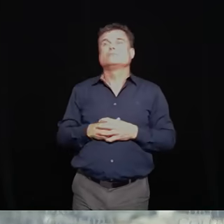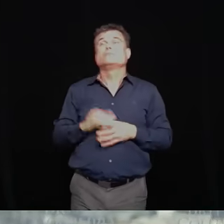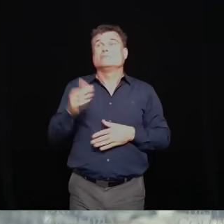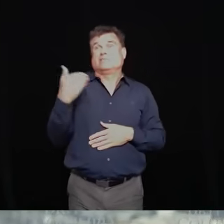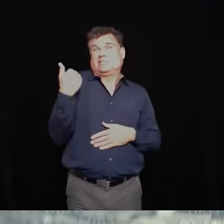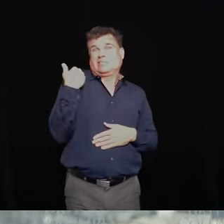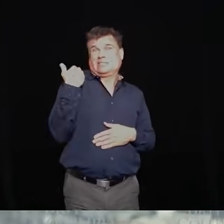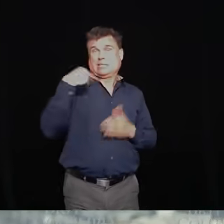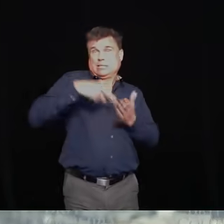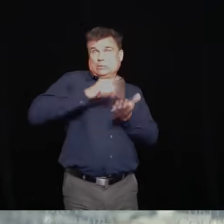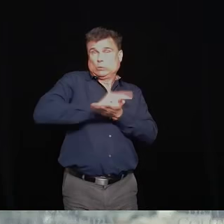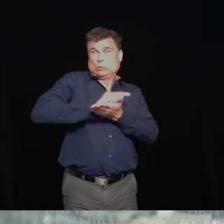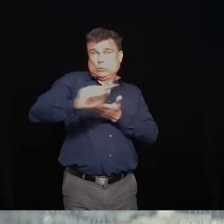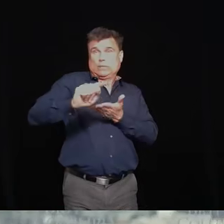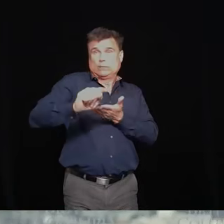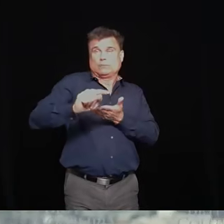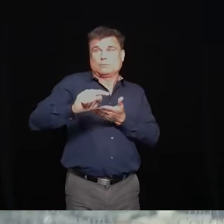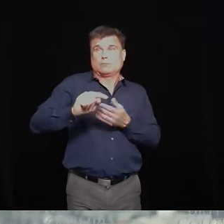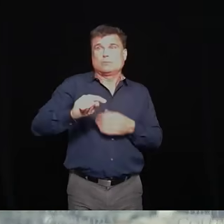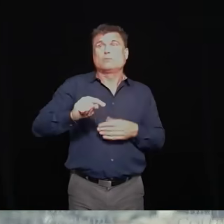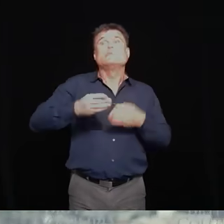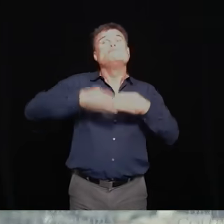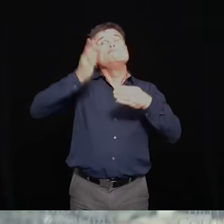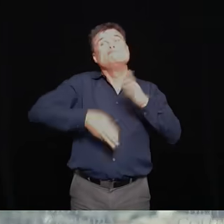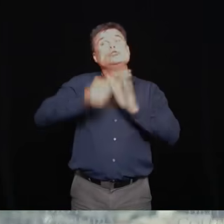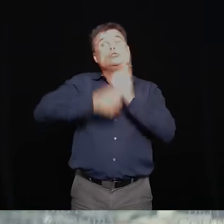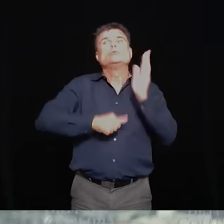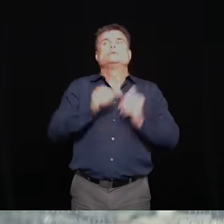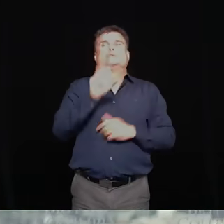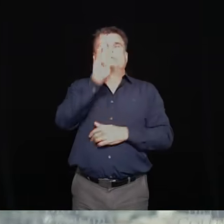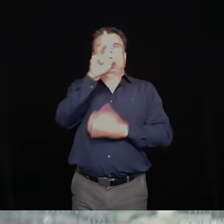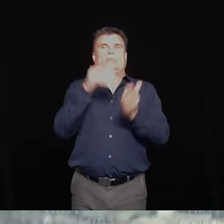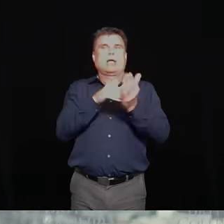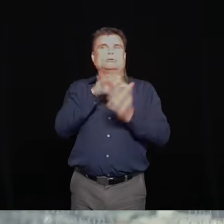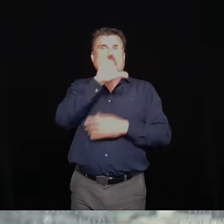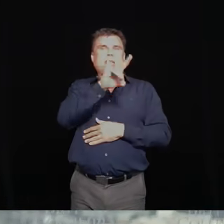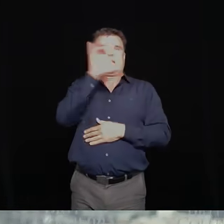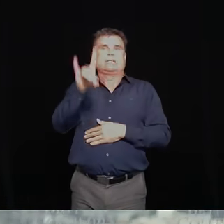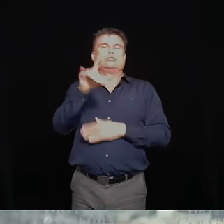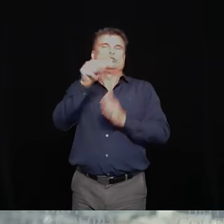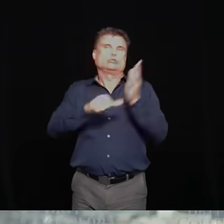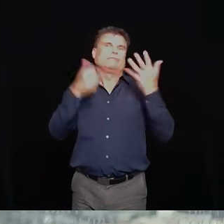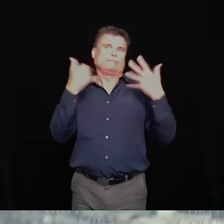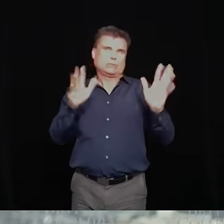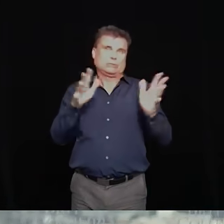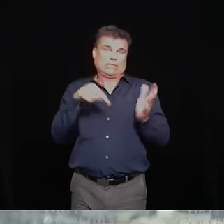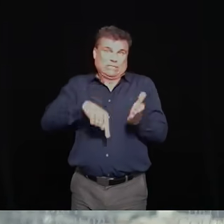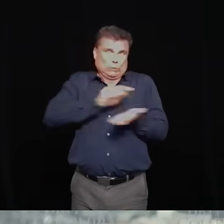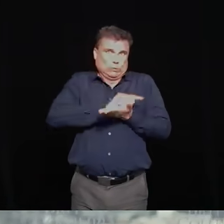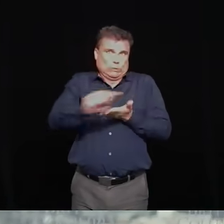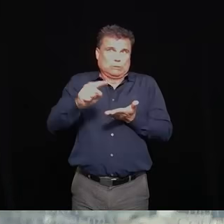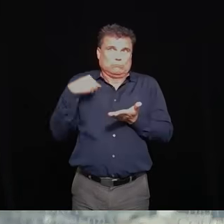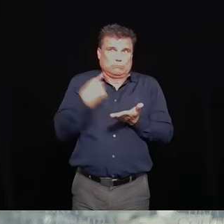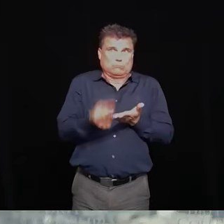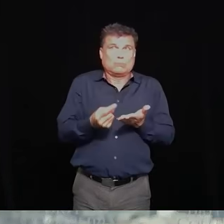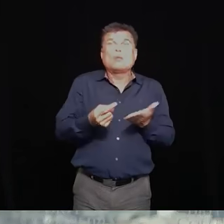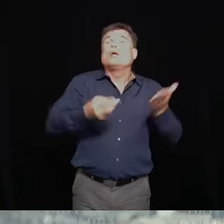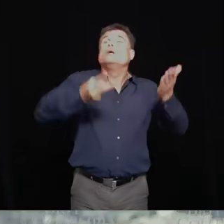outside is less risky than inside. Now for just walking by somebody on the street that is not a risk for transmission of this